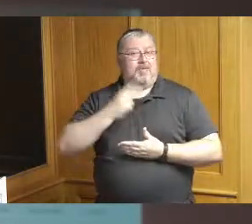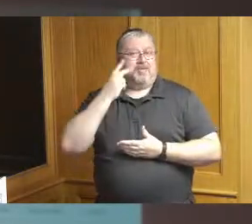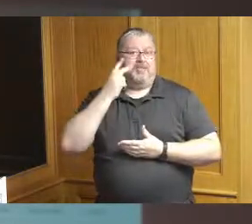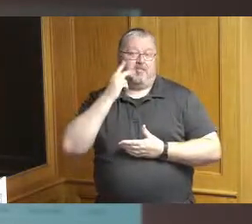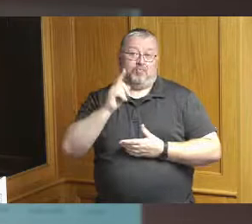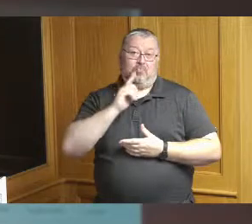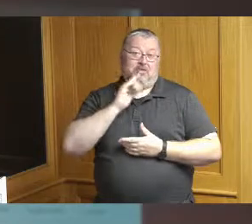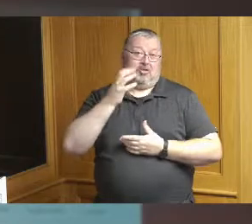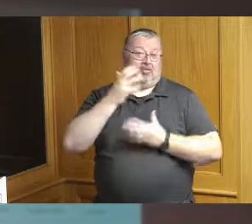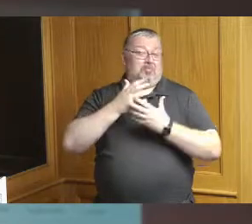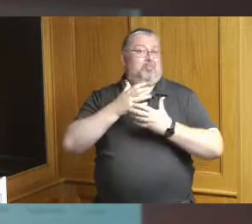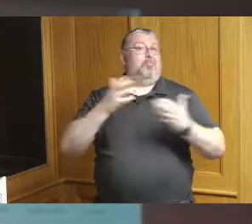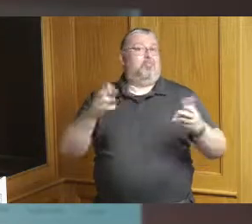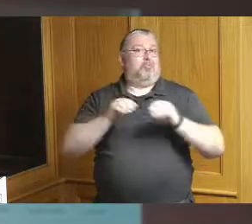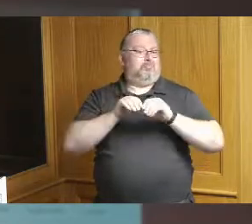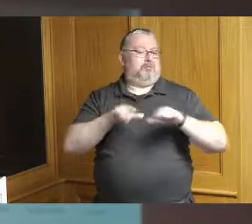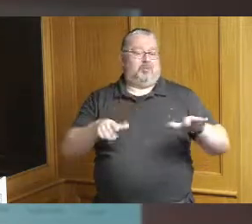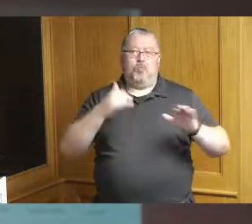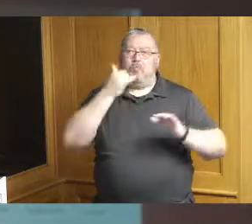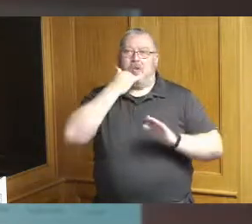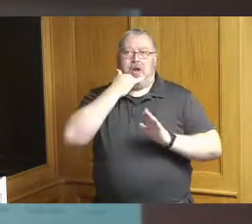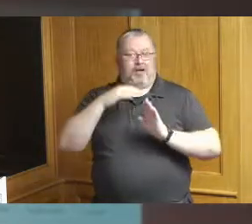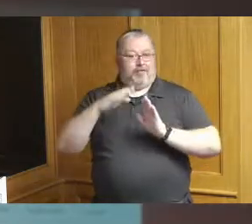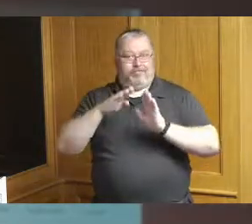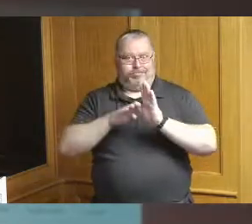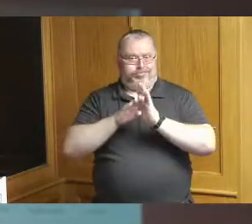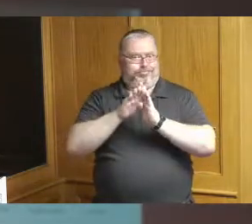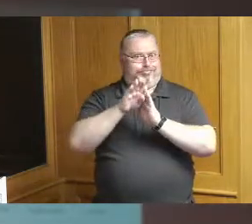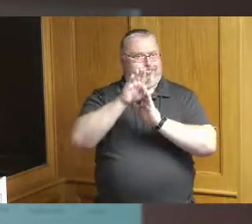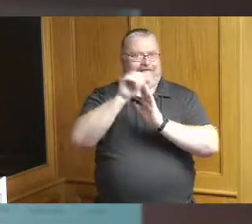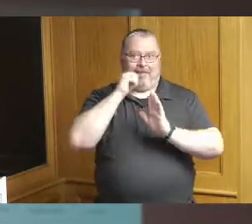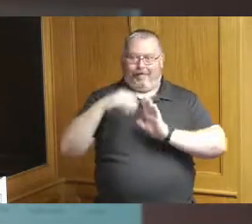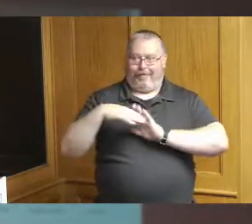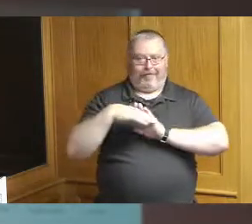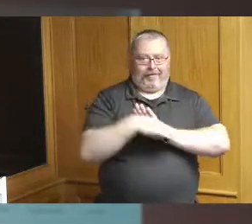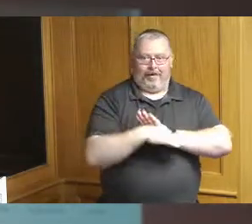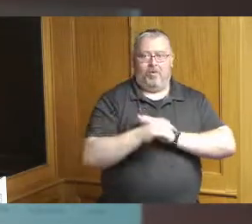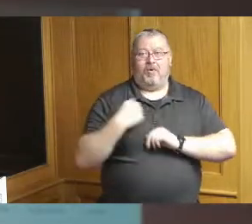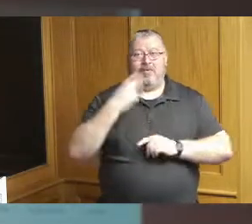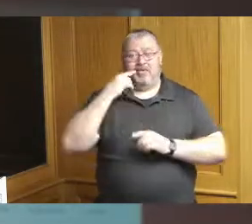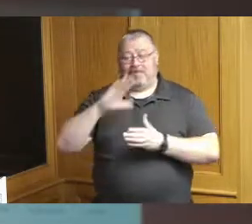continuing to trend in that wrong direction for the Centers for Disease Control we have about 115